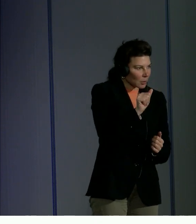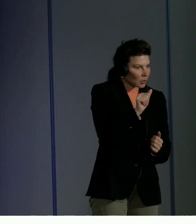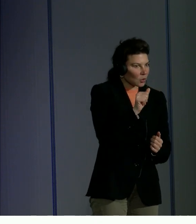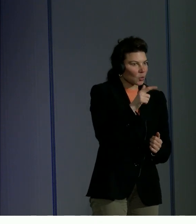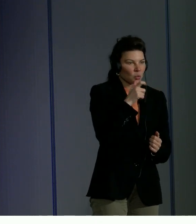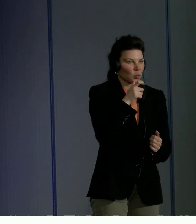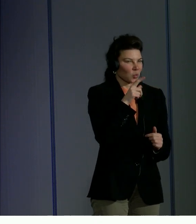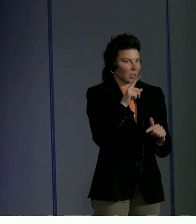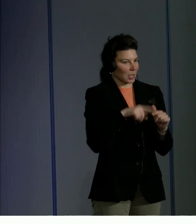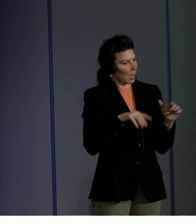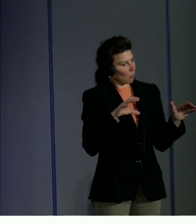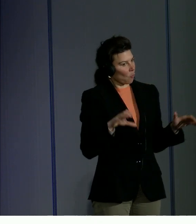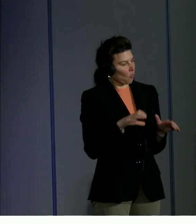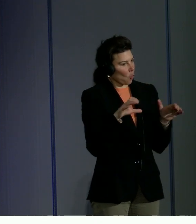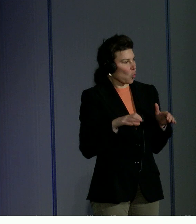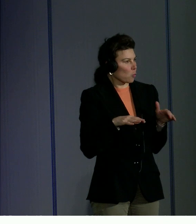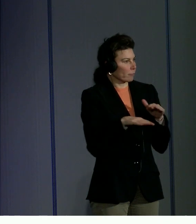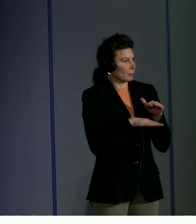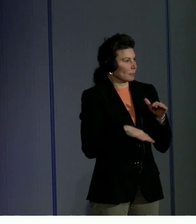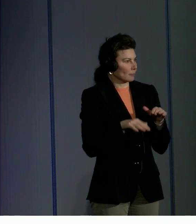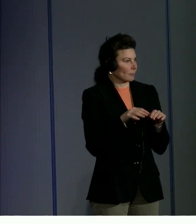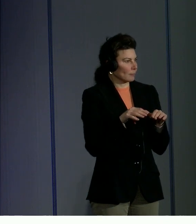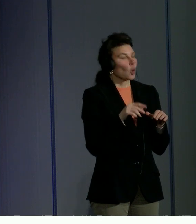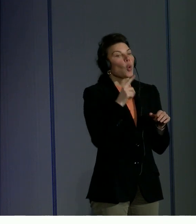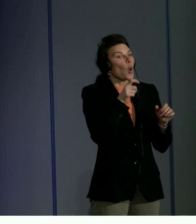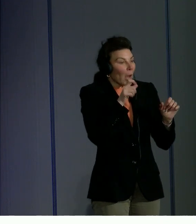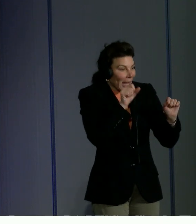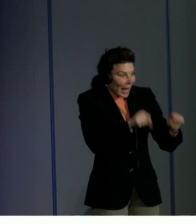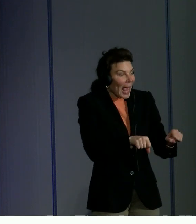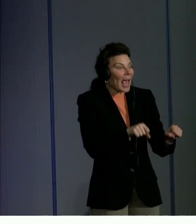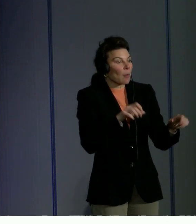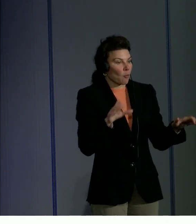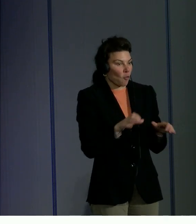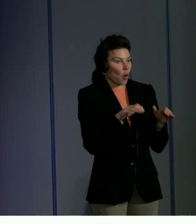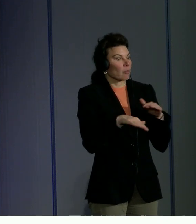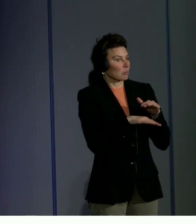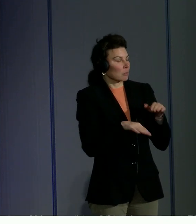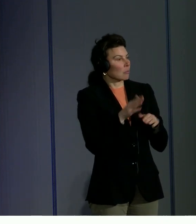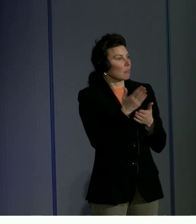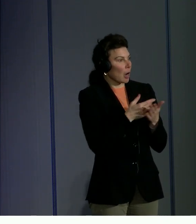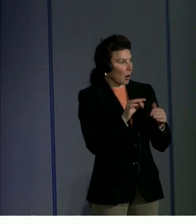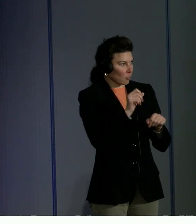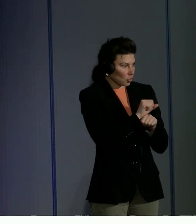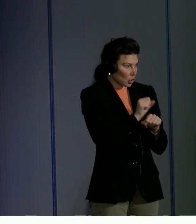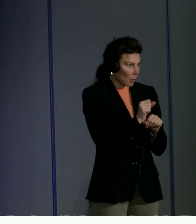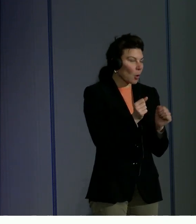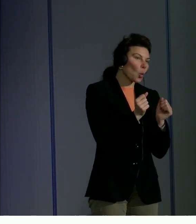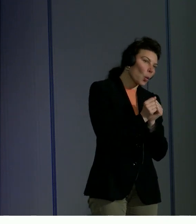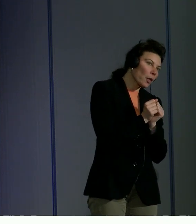the essential functions of the job with or without -- with or without reasonable accommodations.